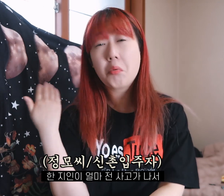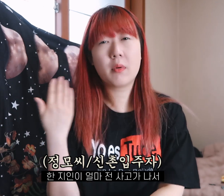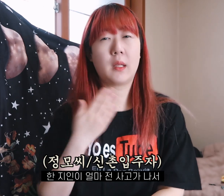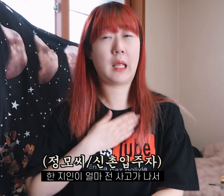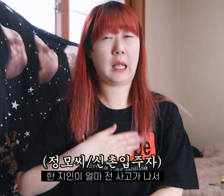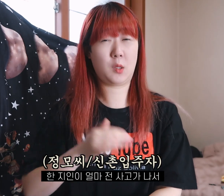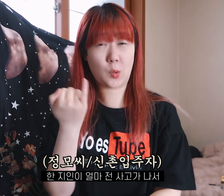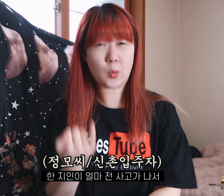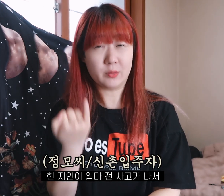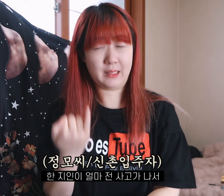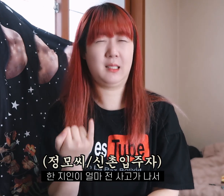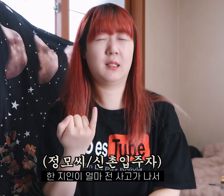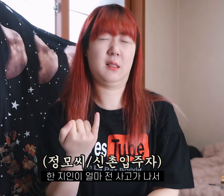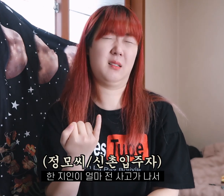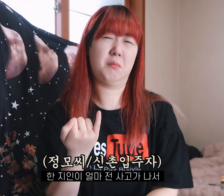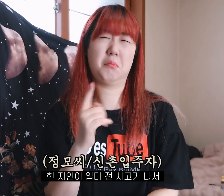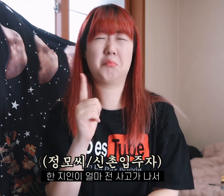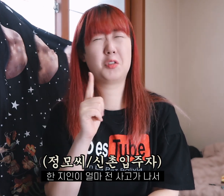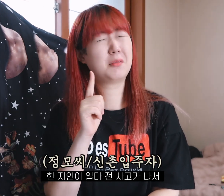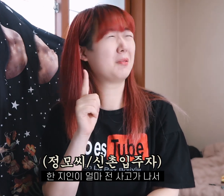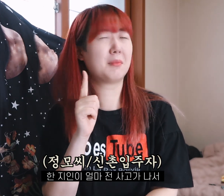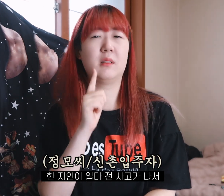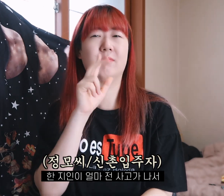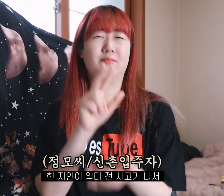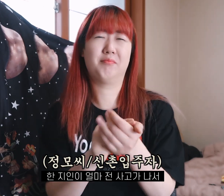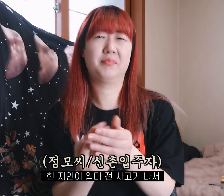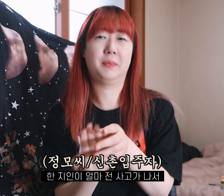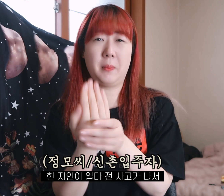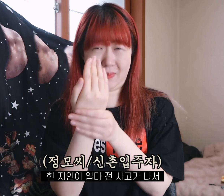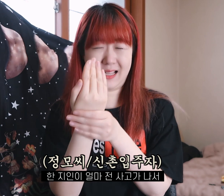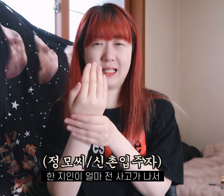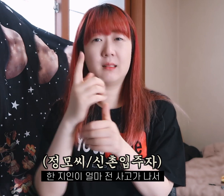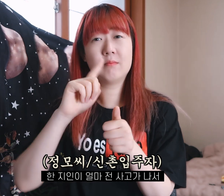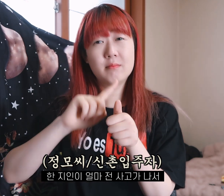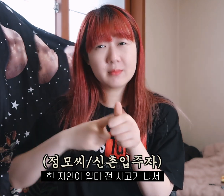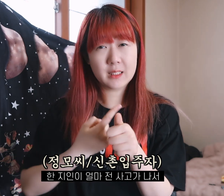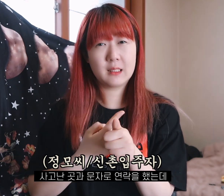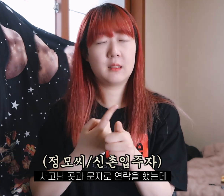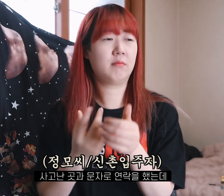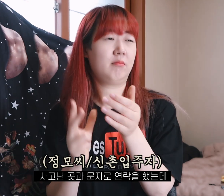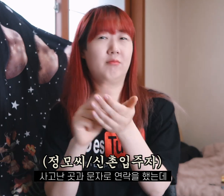A friend had an accident a while ago